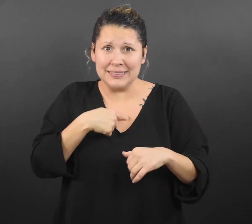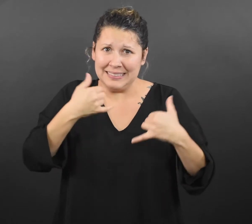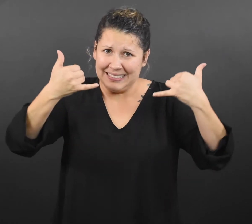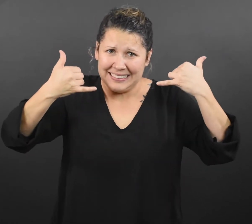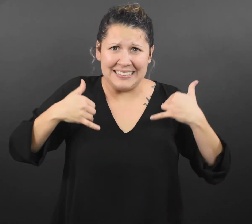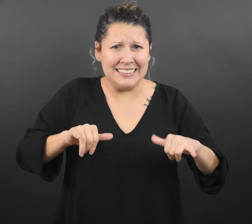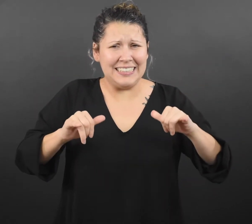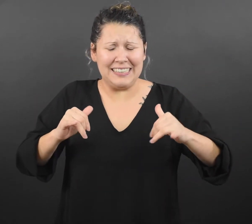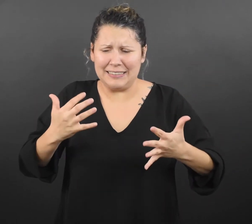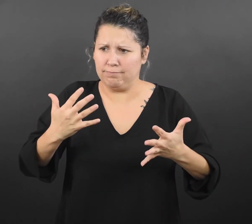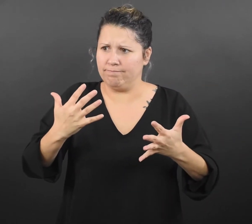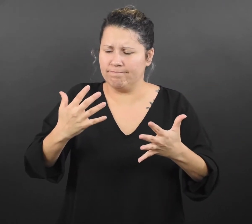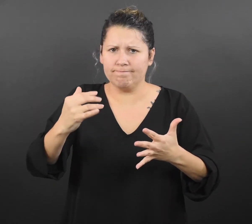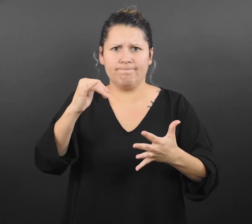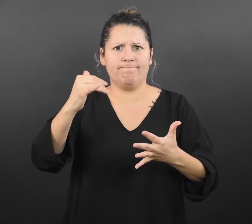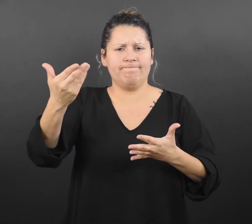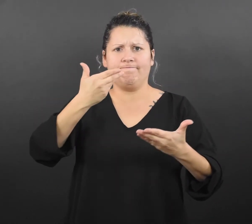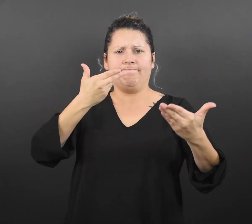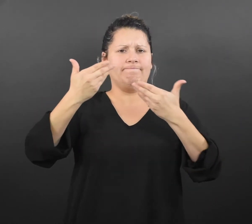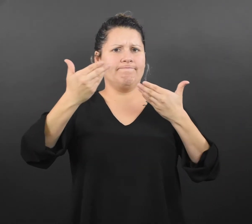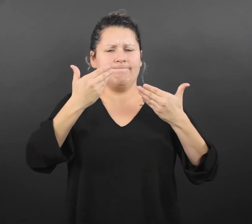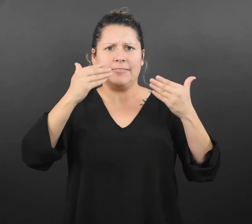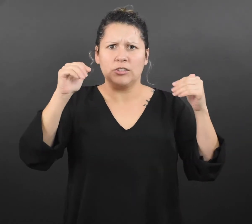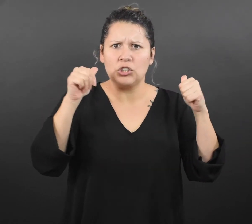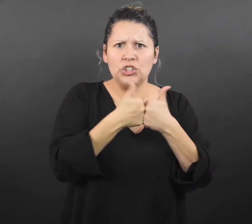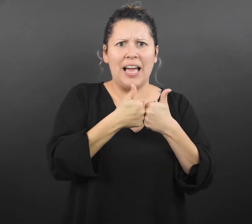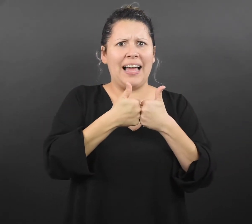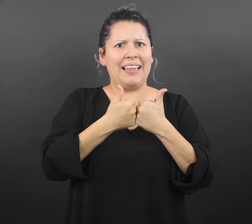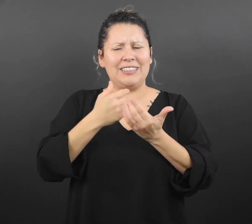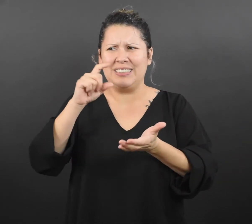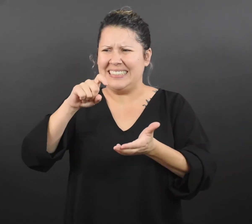we continue to be presented with new challenges and a need for new solutions.